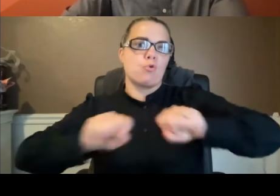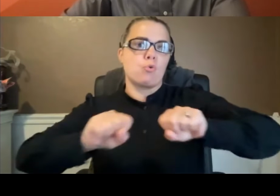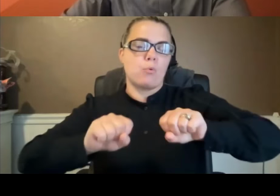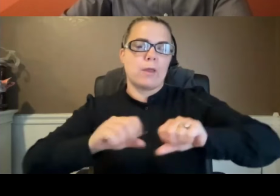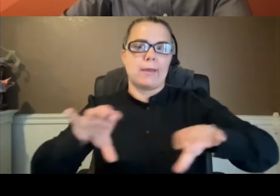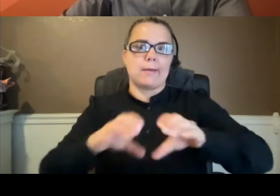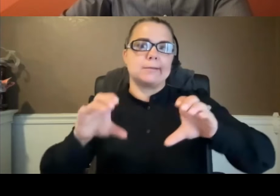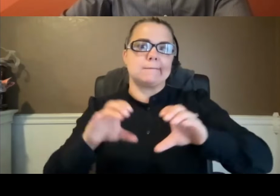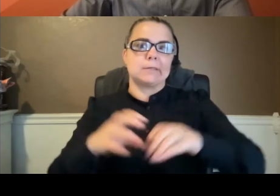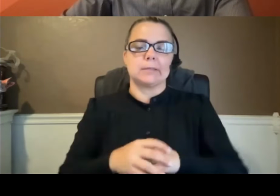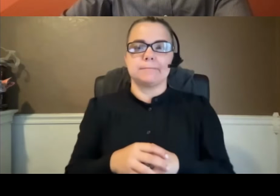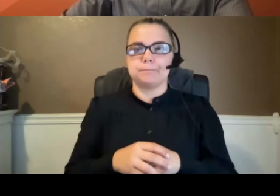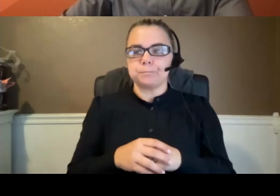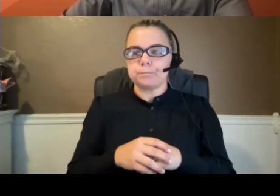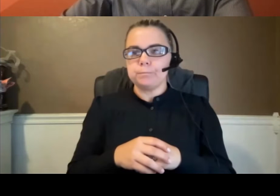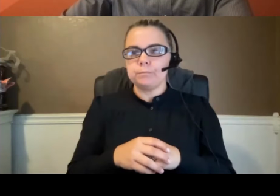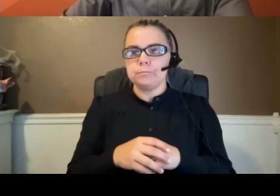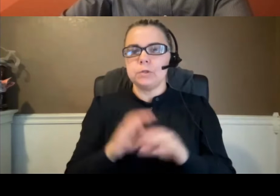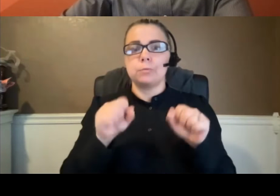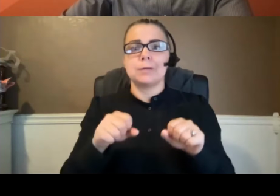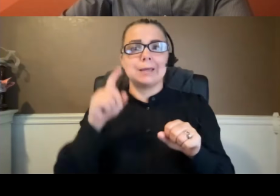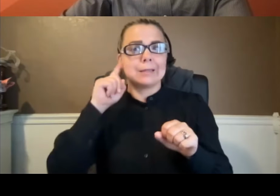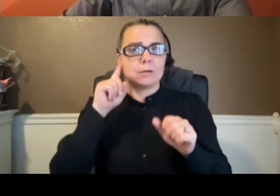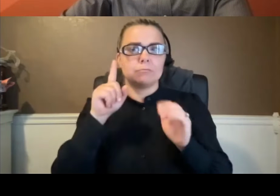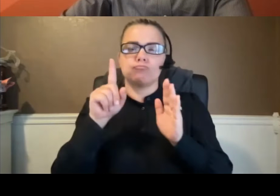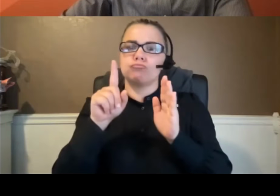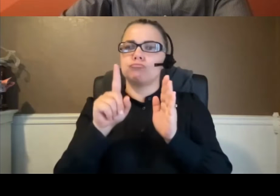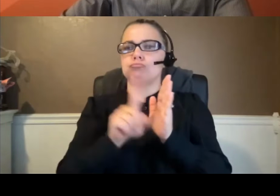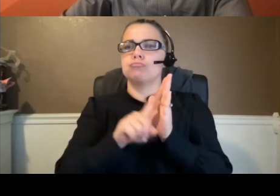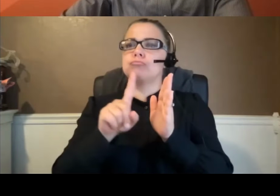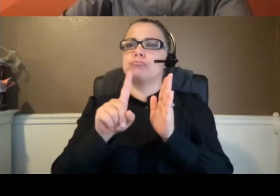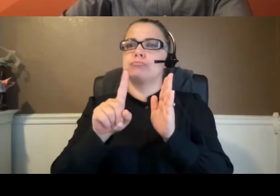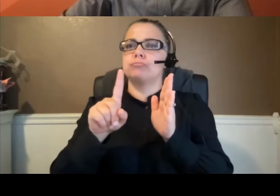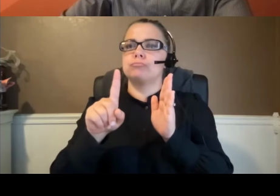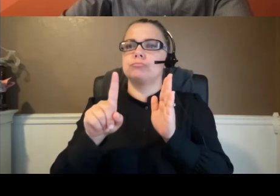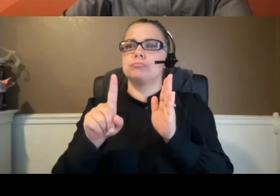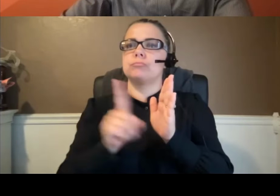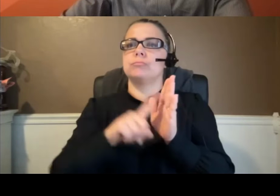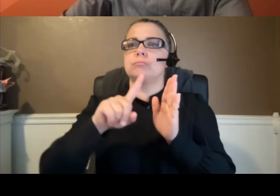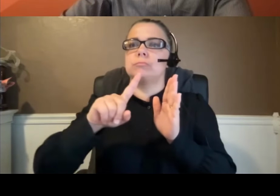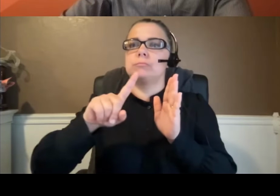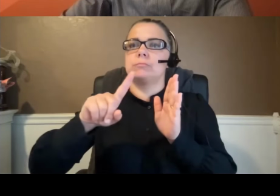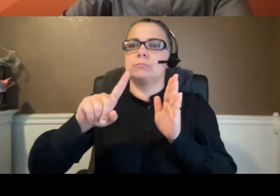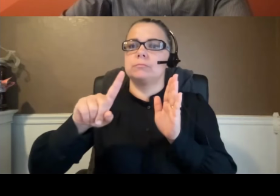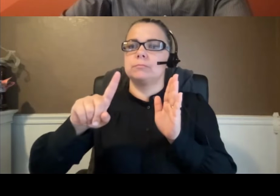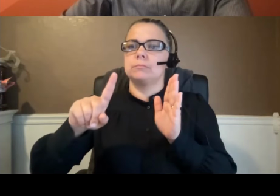[Soft pings at various pitches]